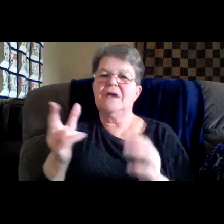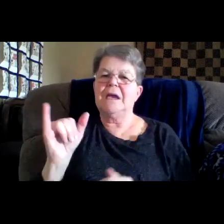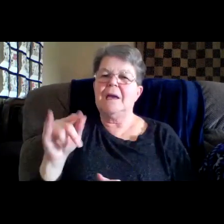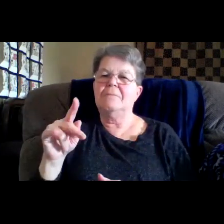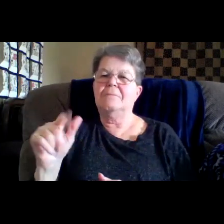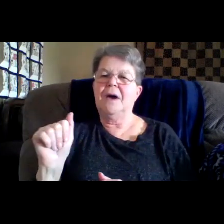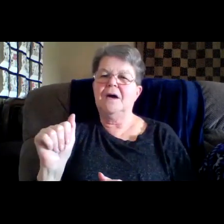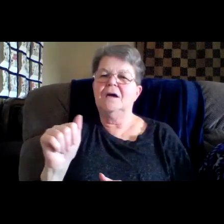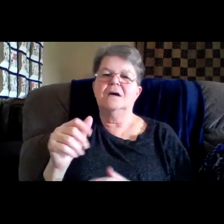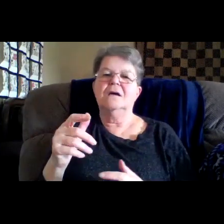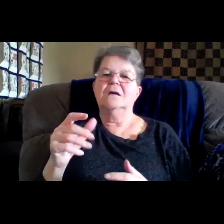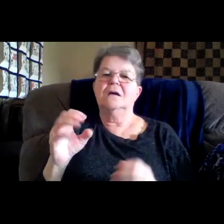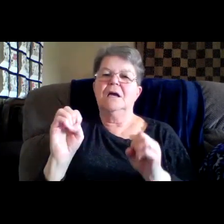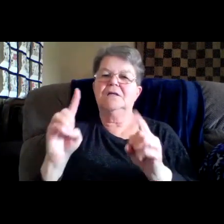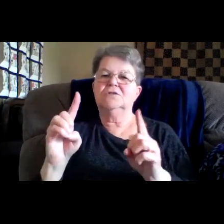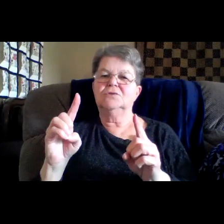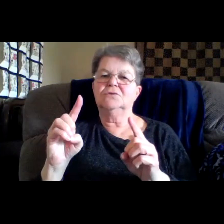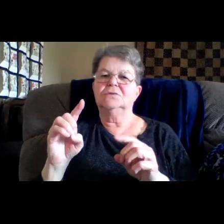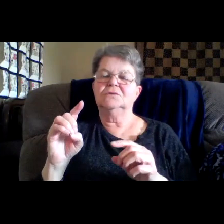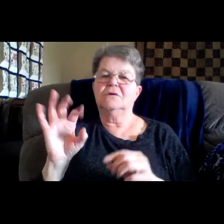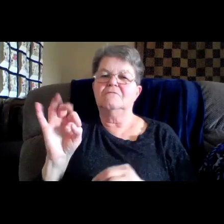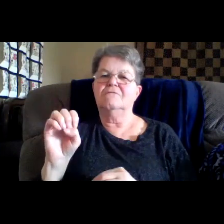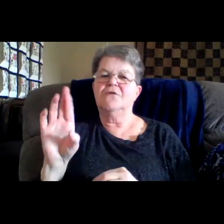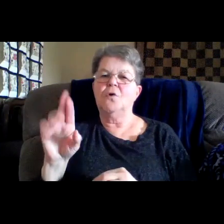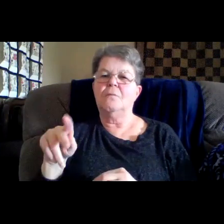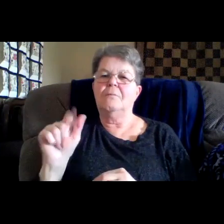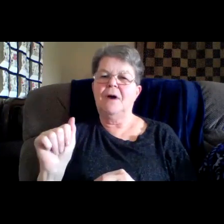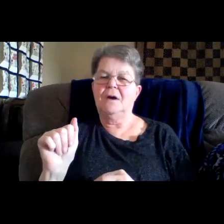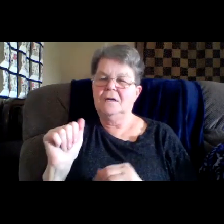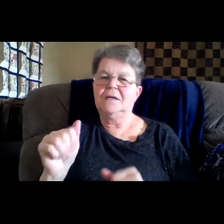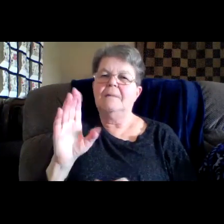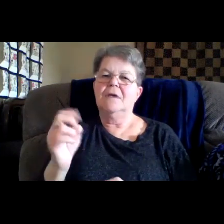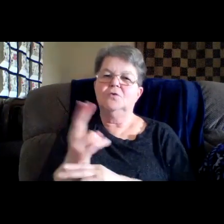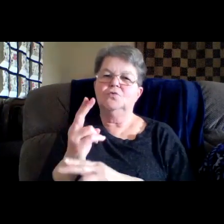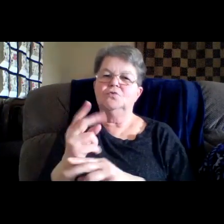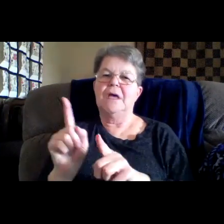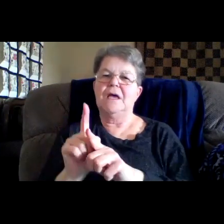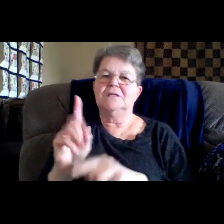or education privacy laws called FERPA, can be used as a weapon against supportive decision-making